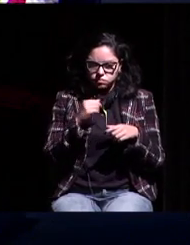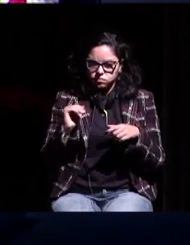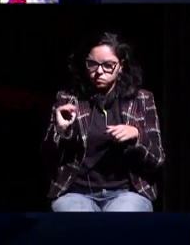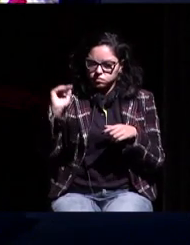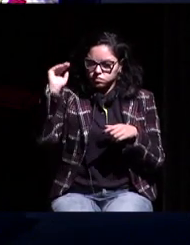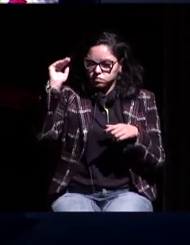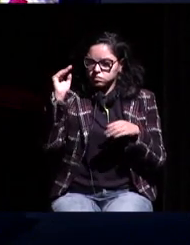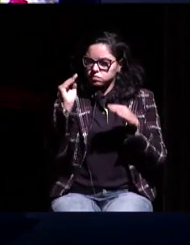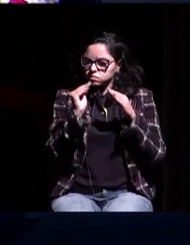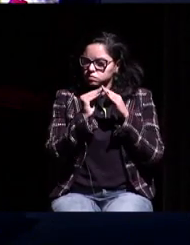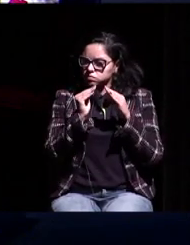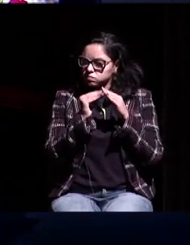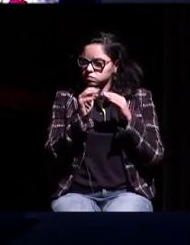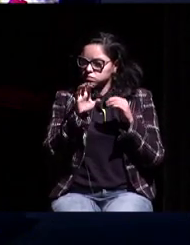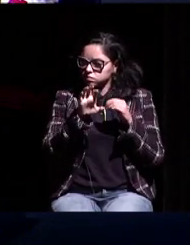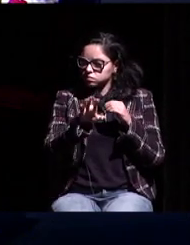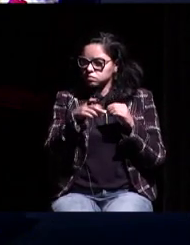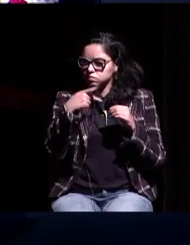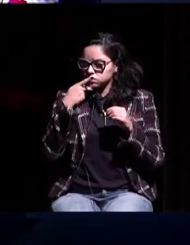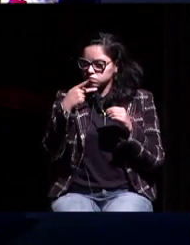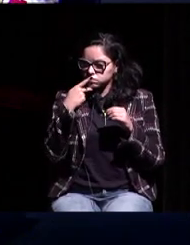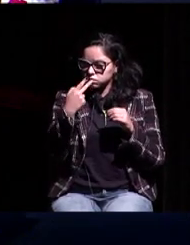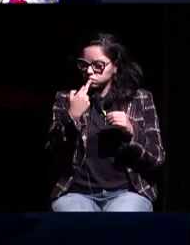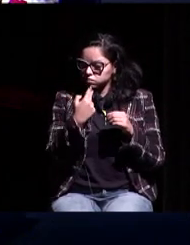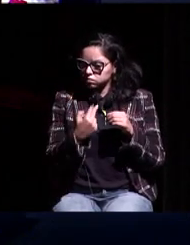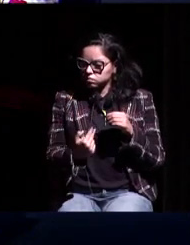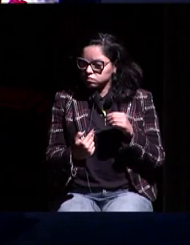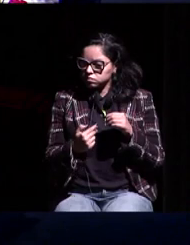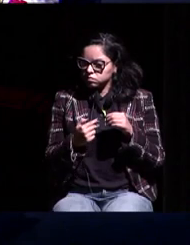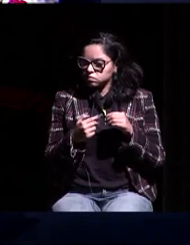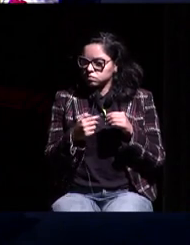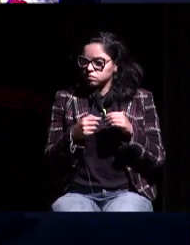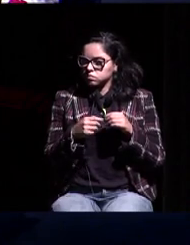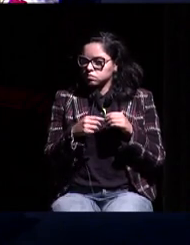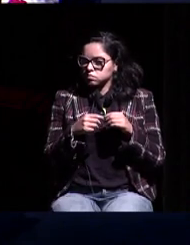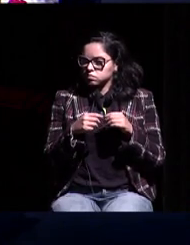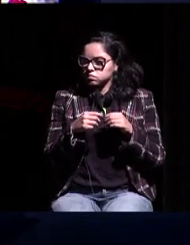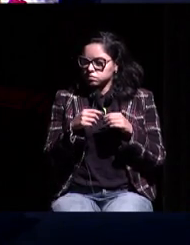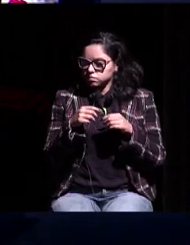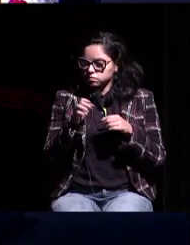speaker of a standard European language, heterosexual”.